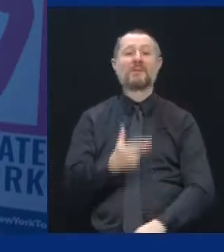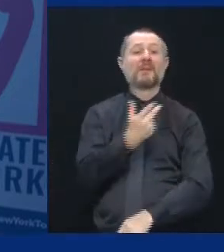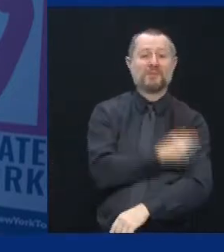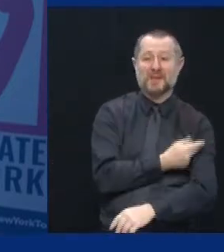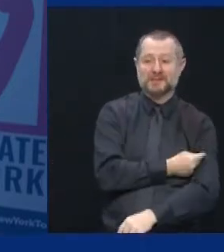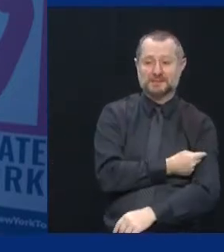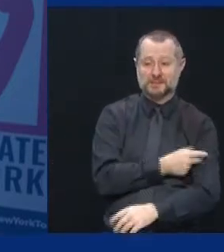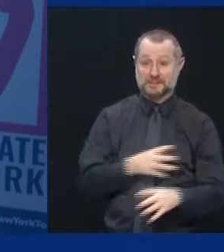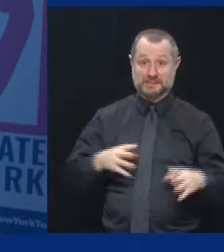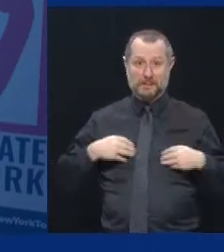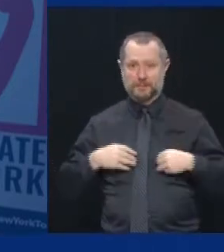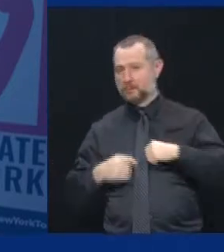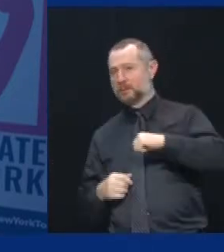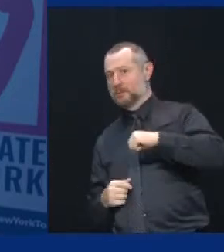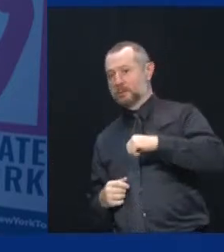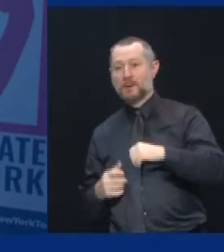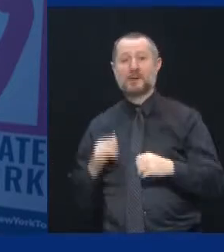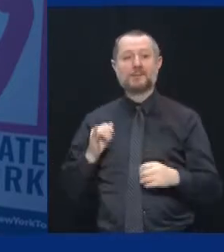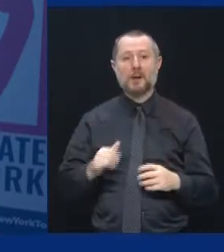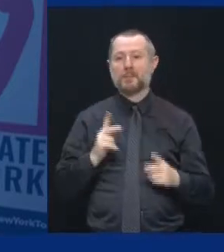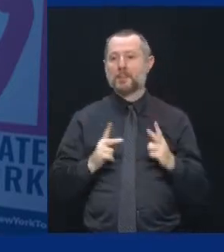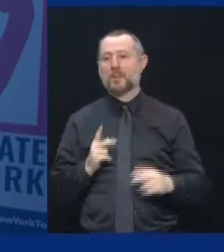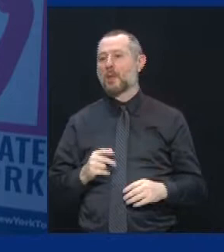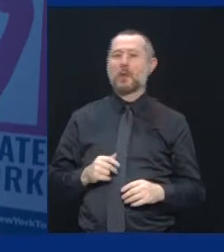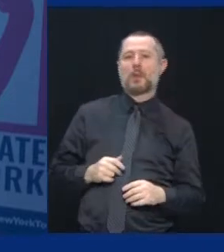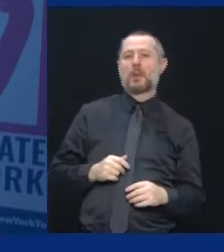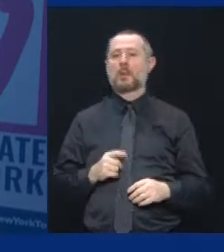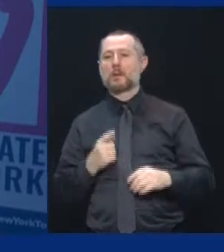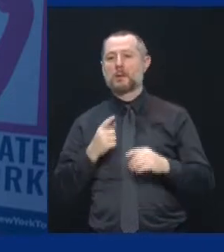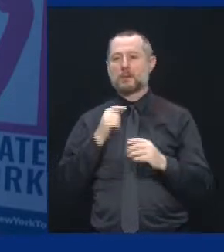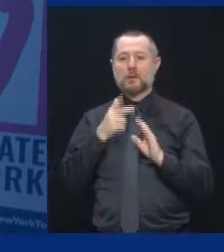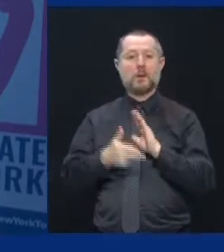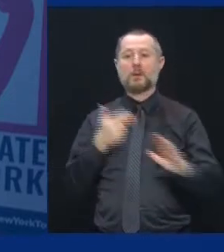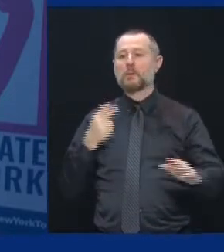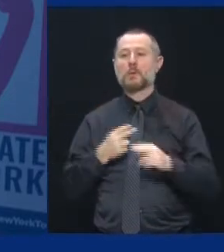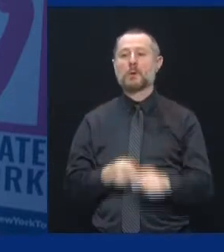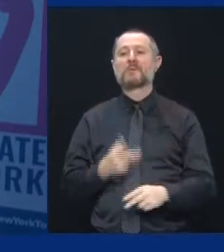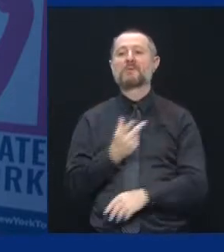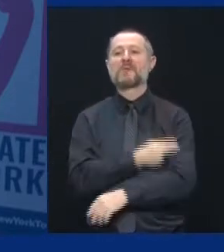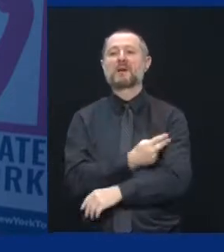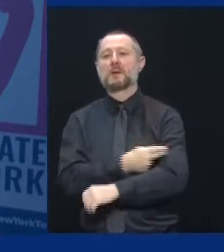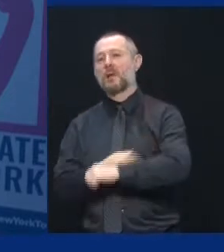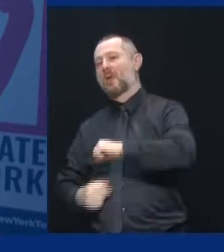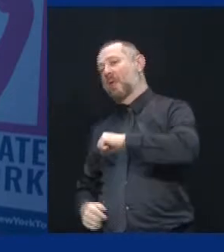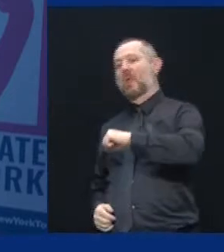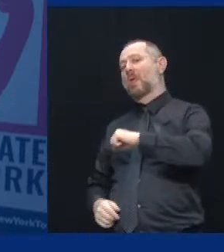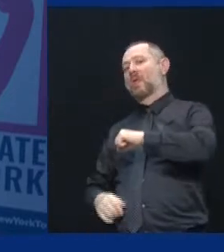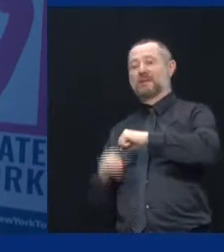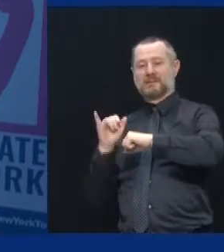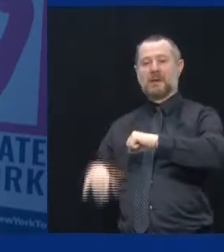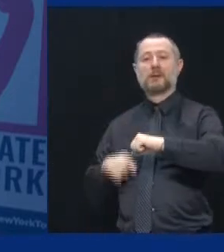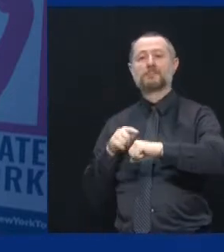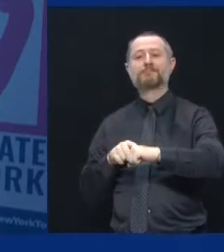THERE'S TWO OBSTACLES. ONE IS WHAT WE CALL HERE VACCINE ACCEPTANCE. SOME PEOPLE CALL IT VACCINE